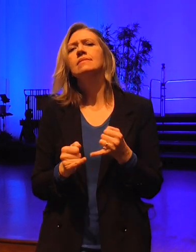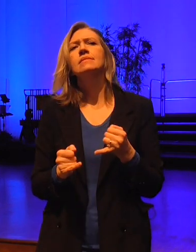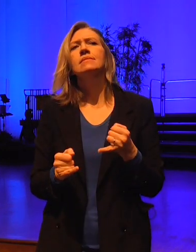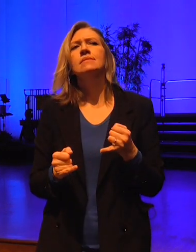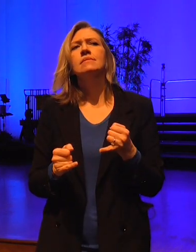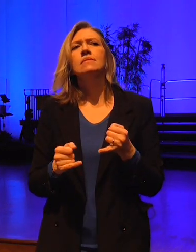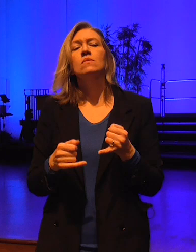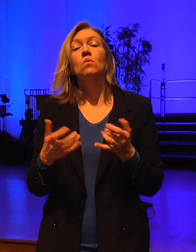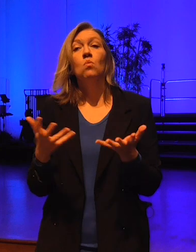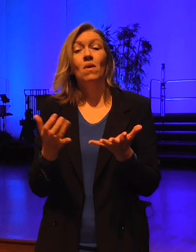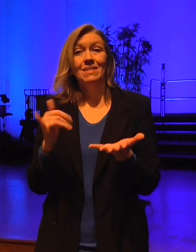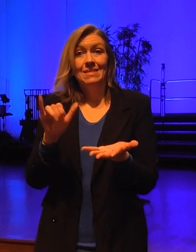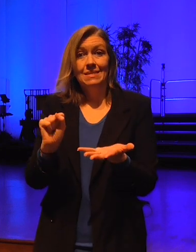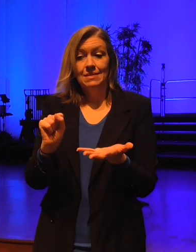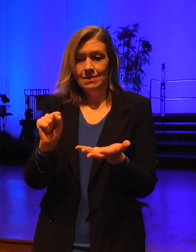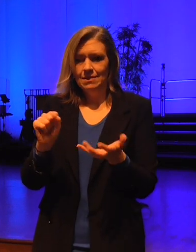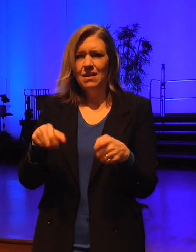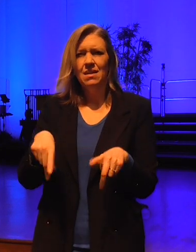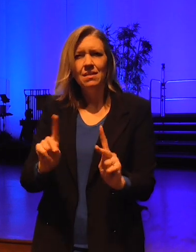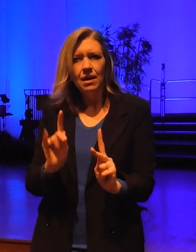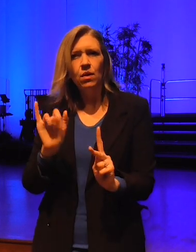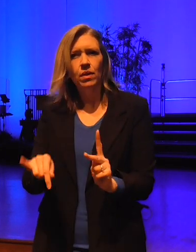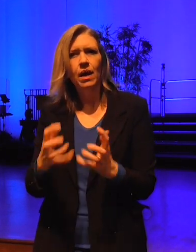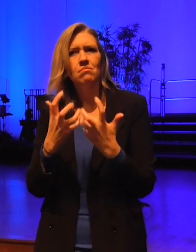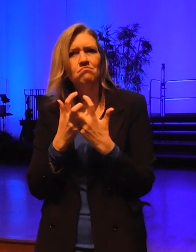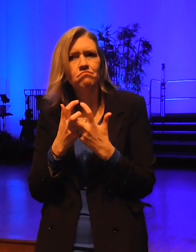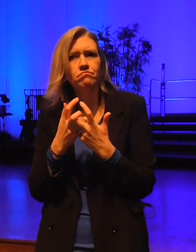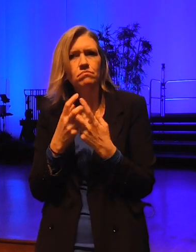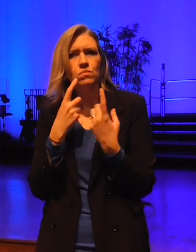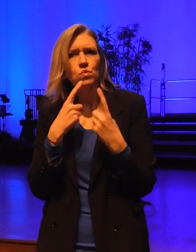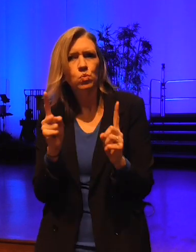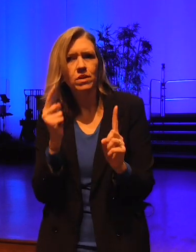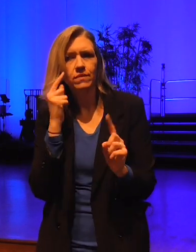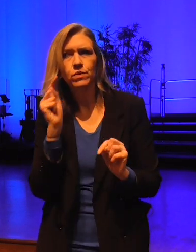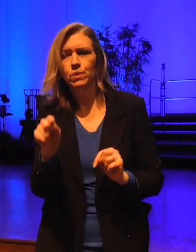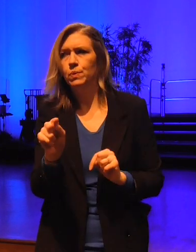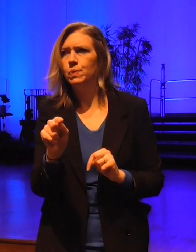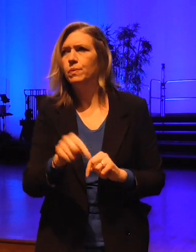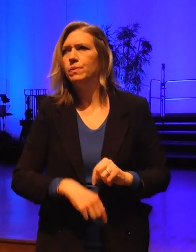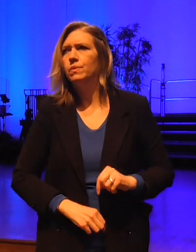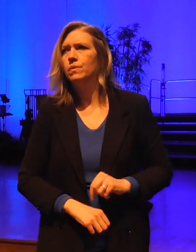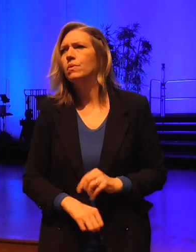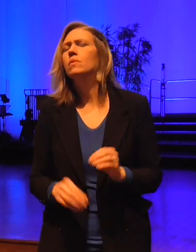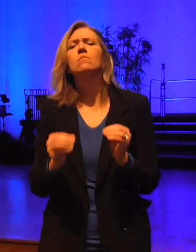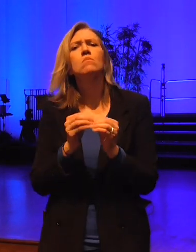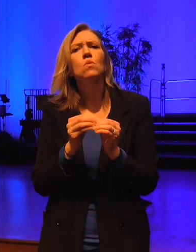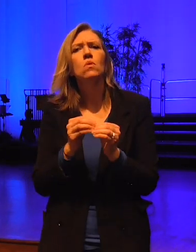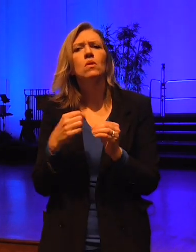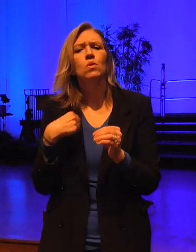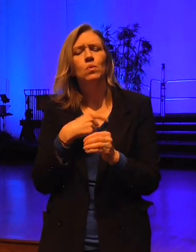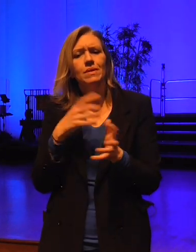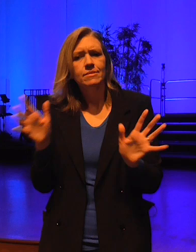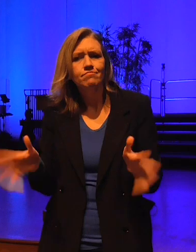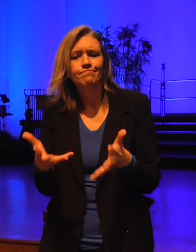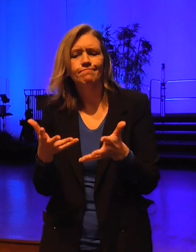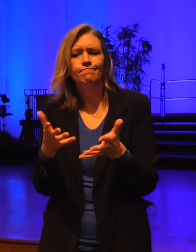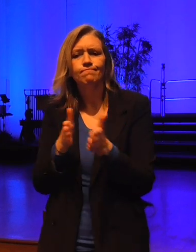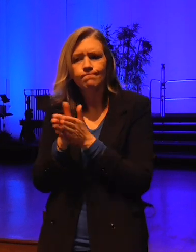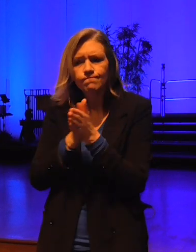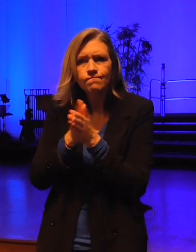you allow what is to work for you the more we're engaged with what is the more real it